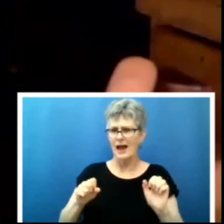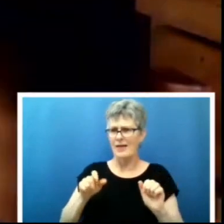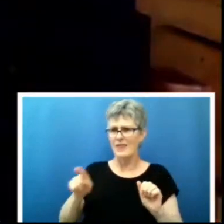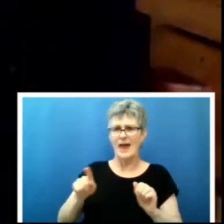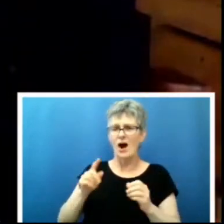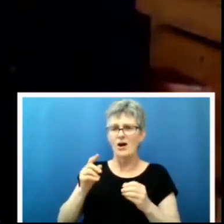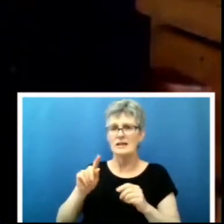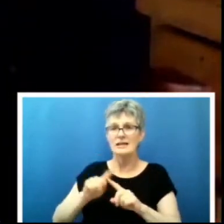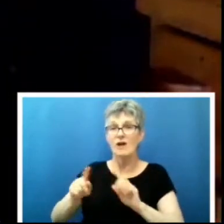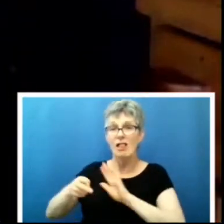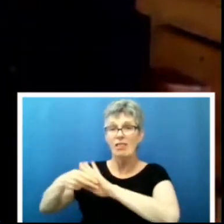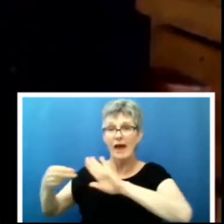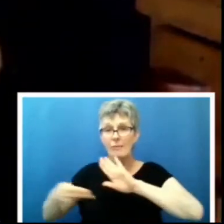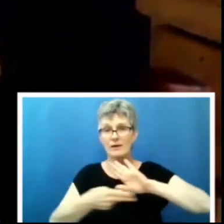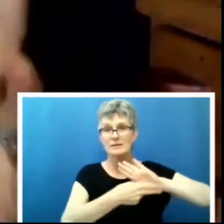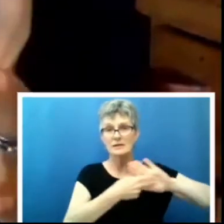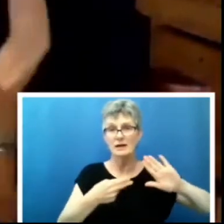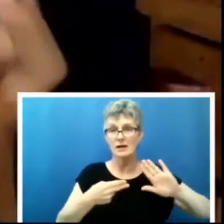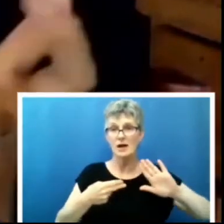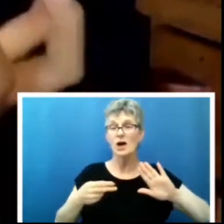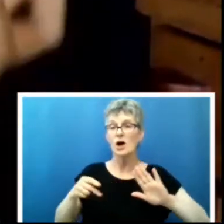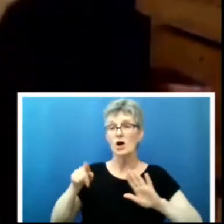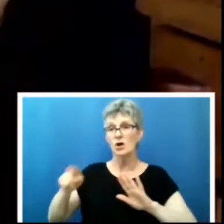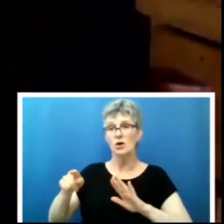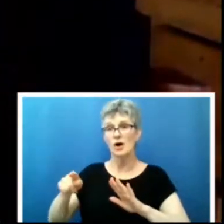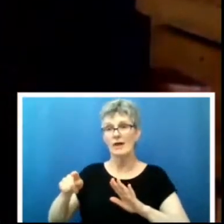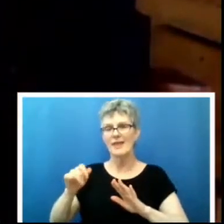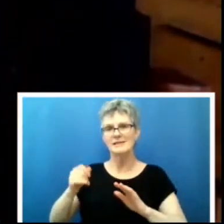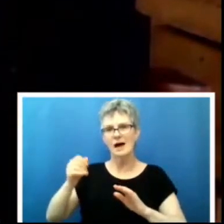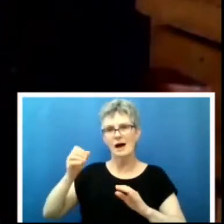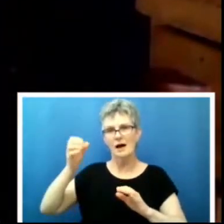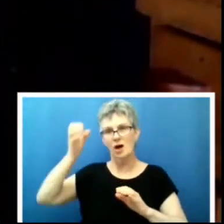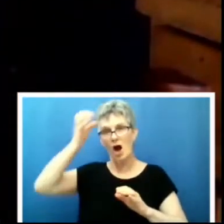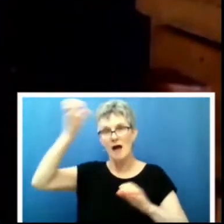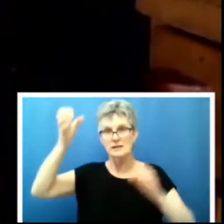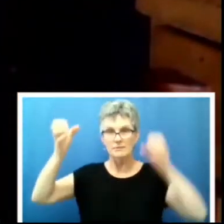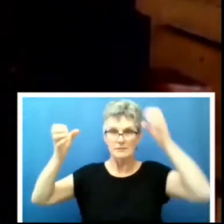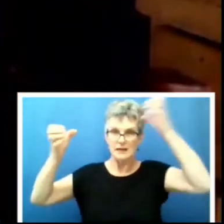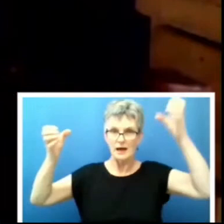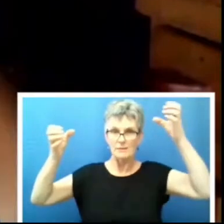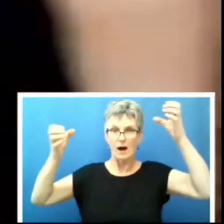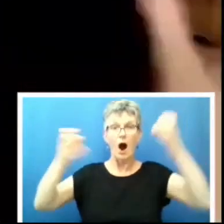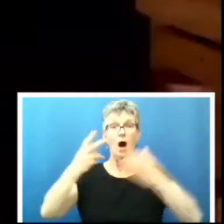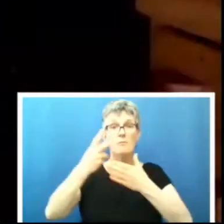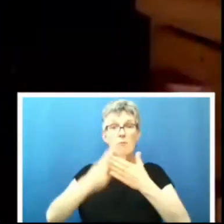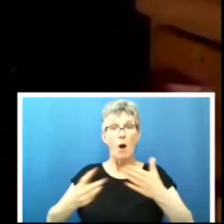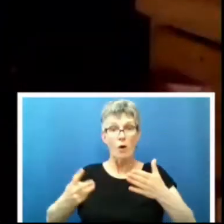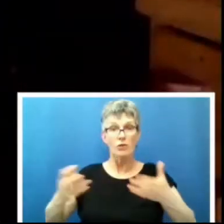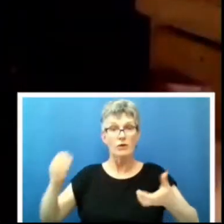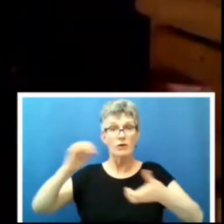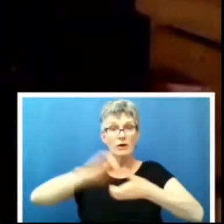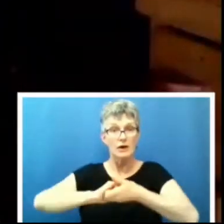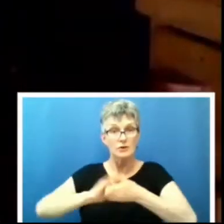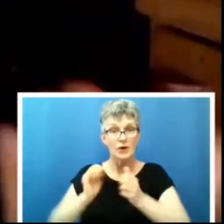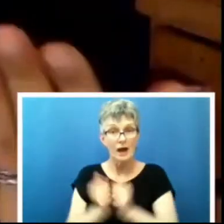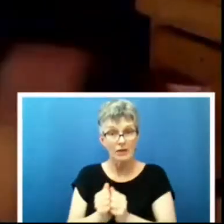So, it is a paradox to hold it all as one. And we need the labels of words to be able